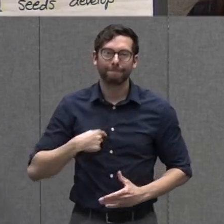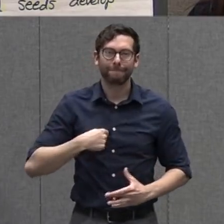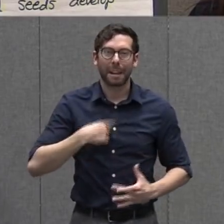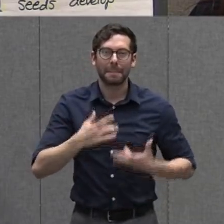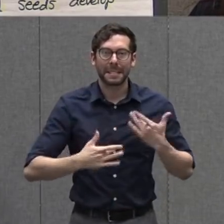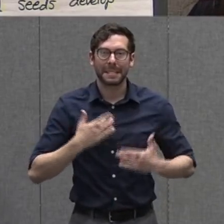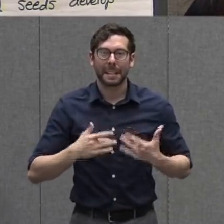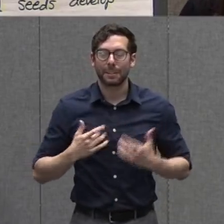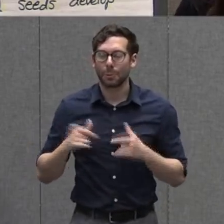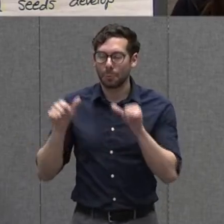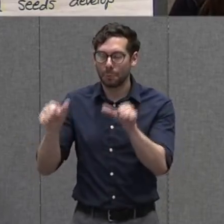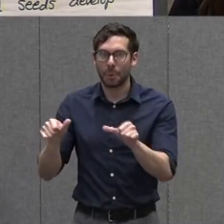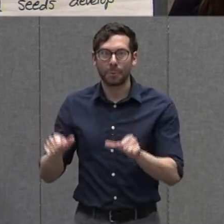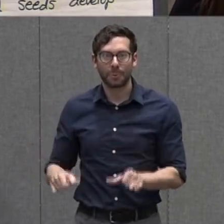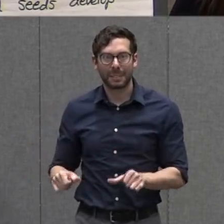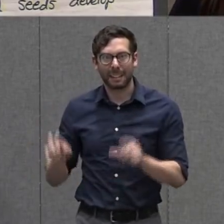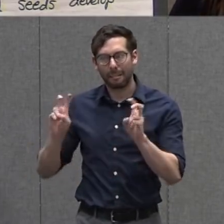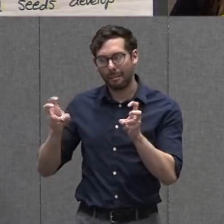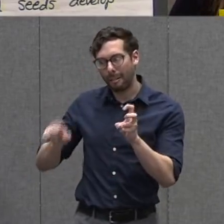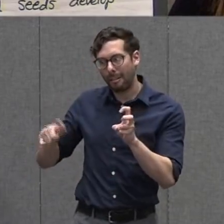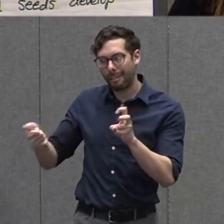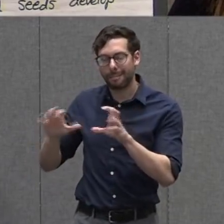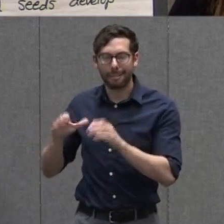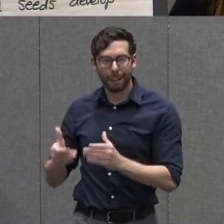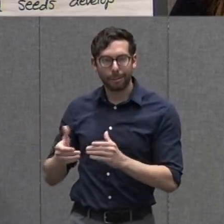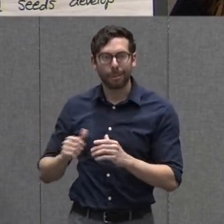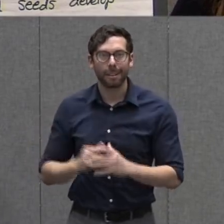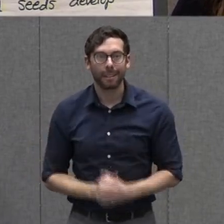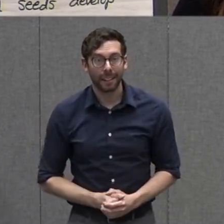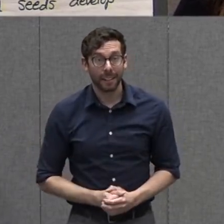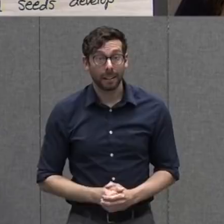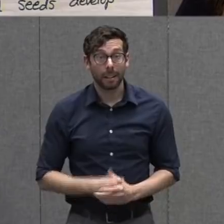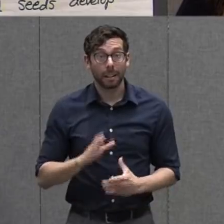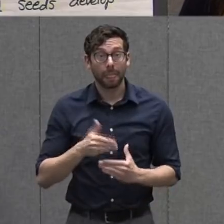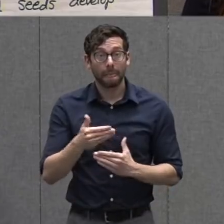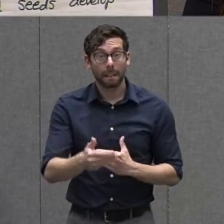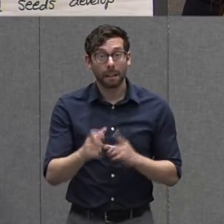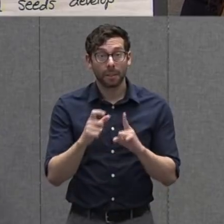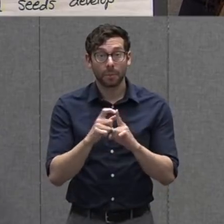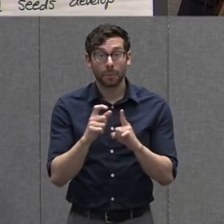Okay. My next word for you. I want you to focus on, can you read that?